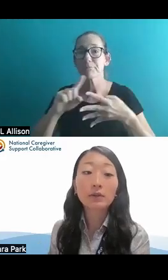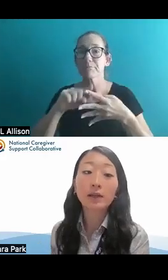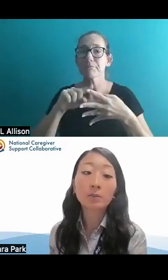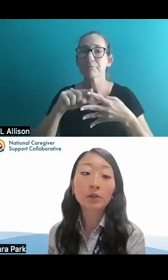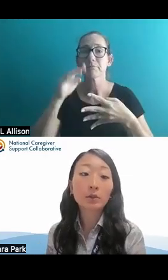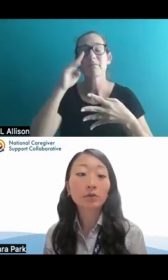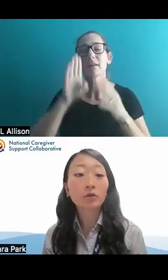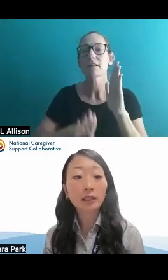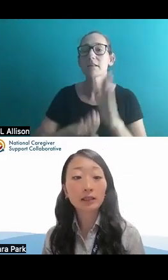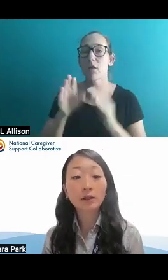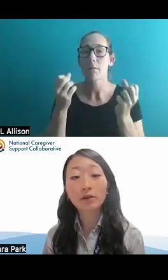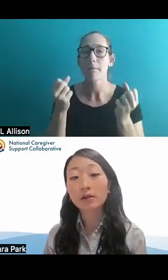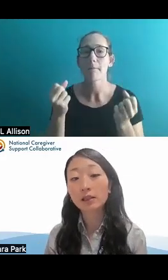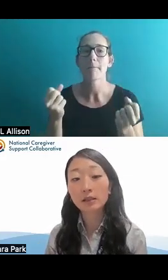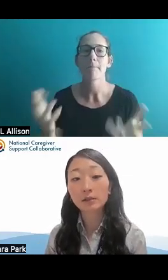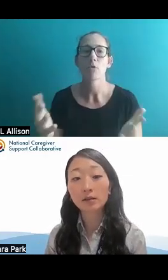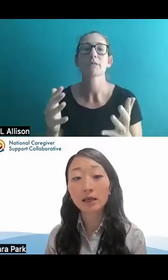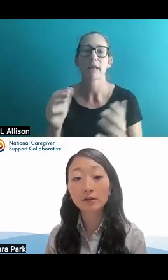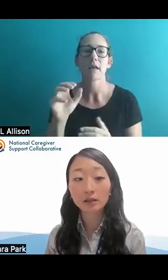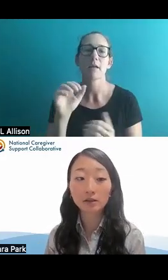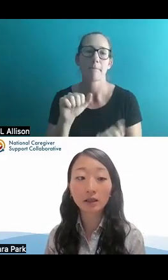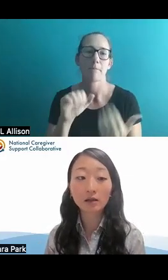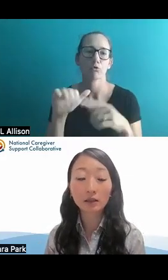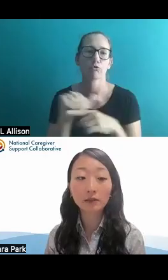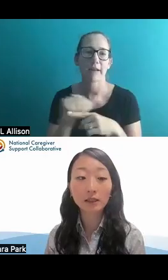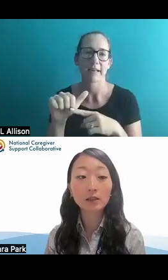develop multimodal trainings for healthcare teams on how to integrate caregivers into